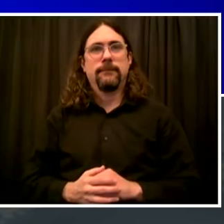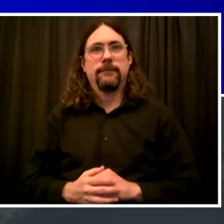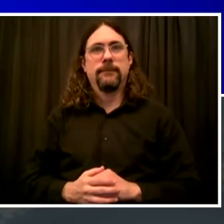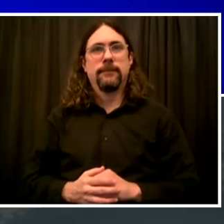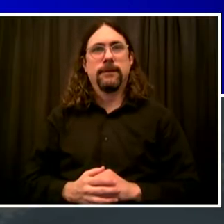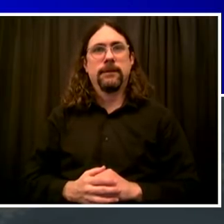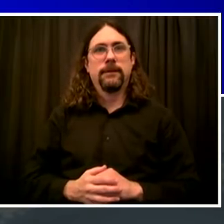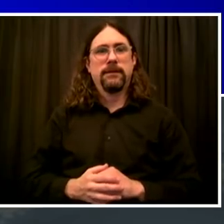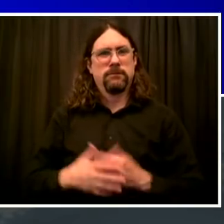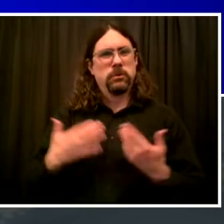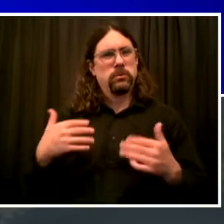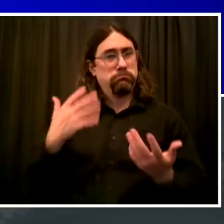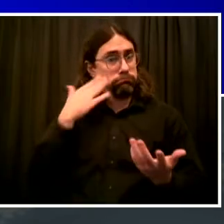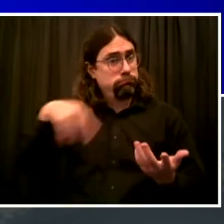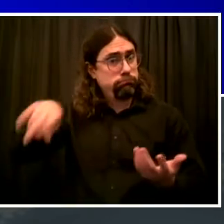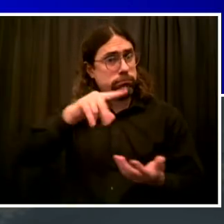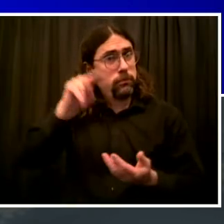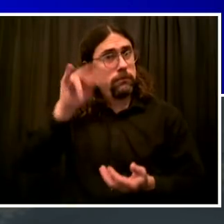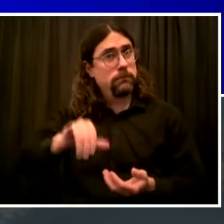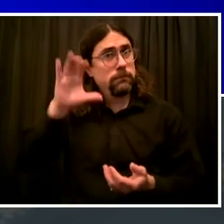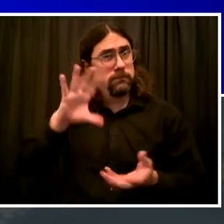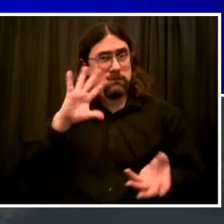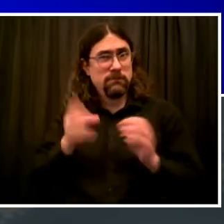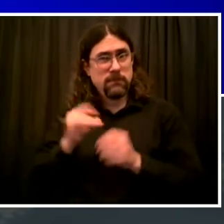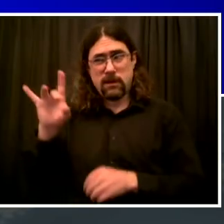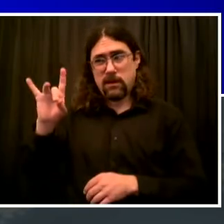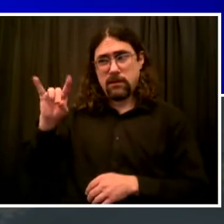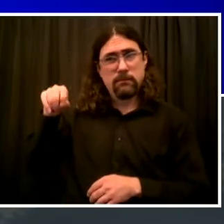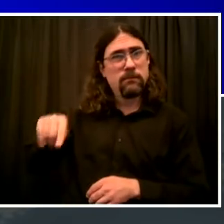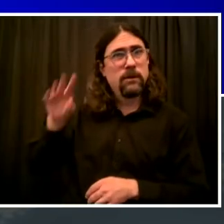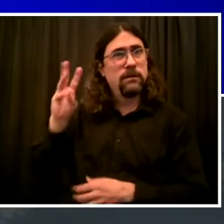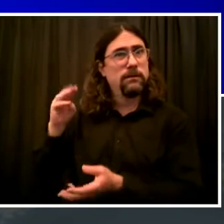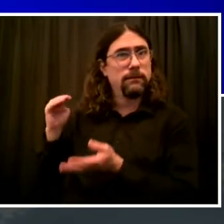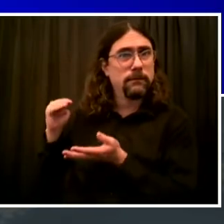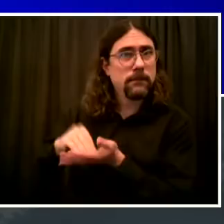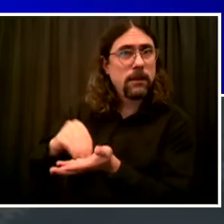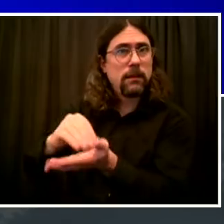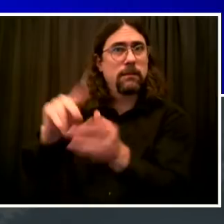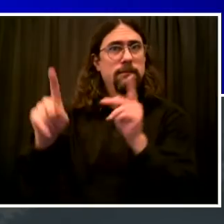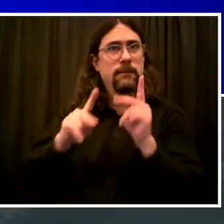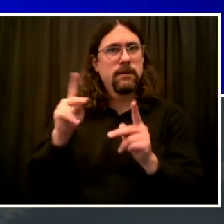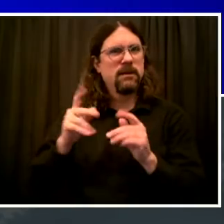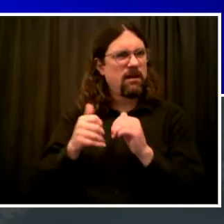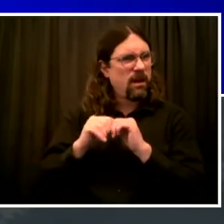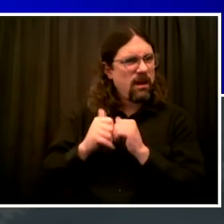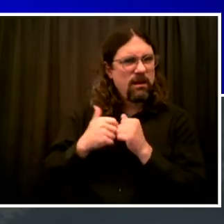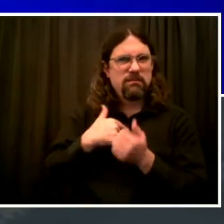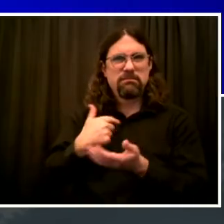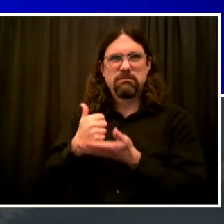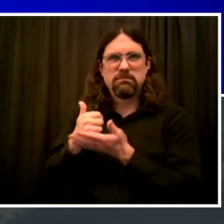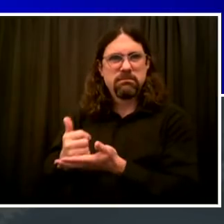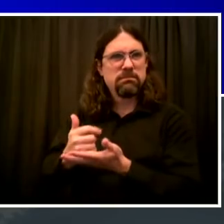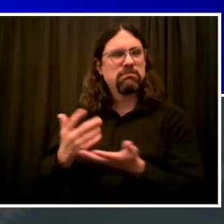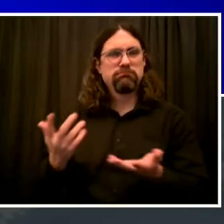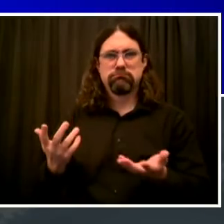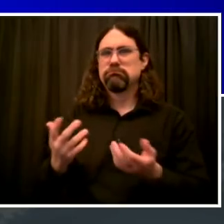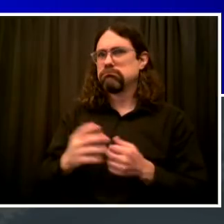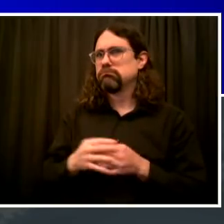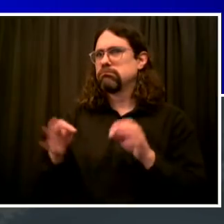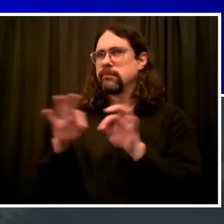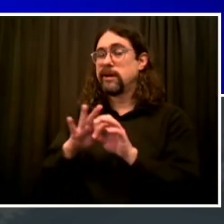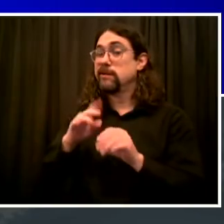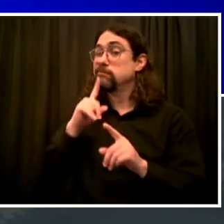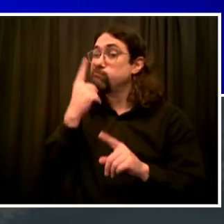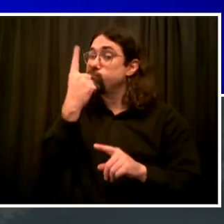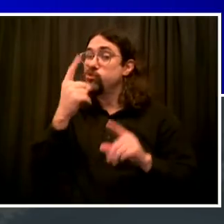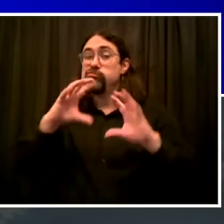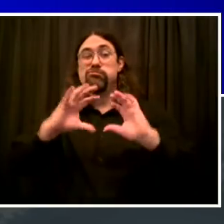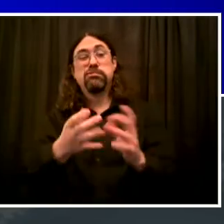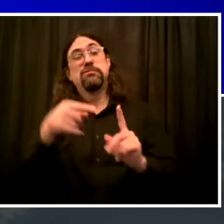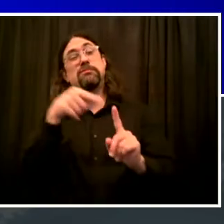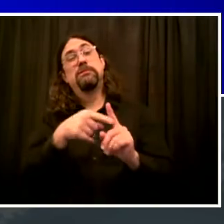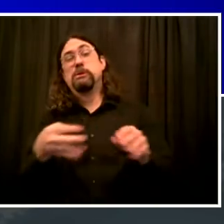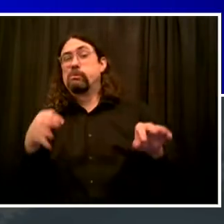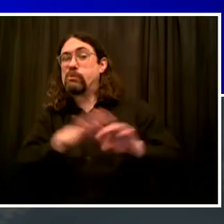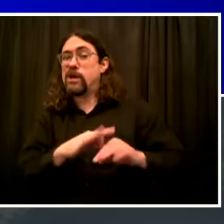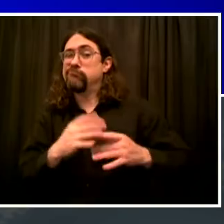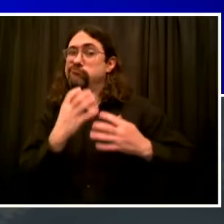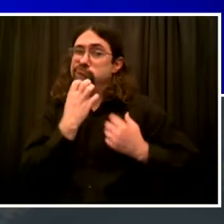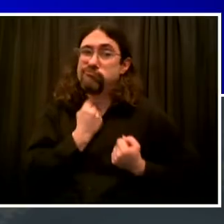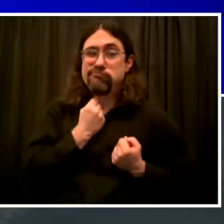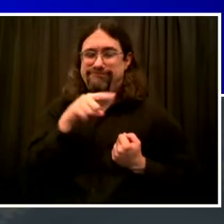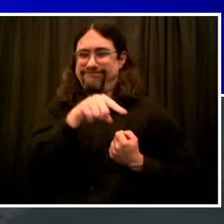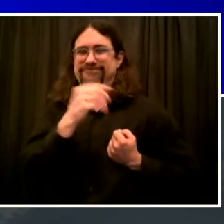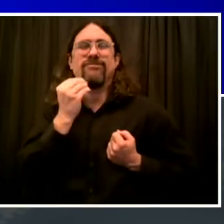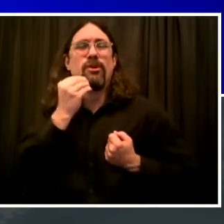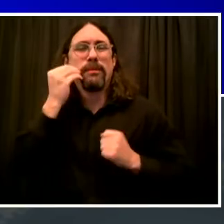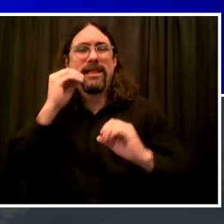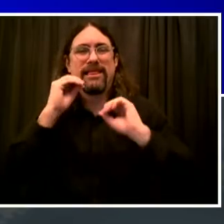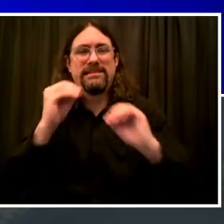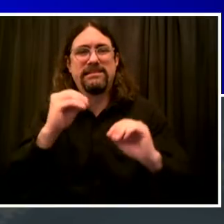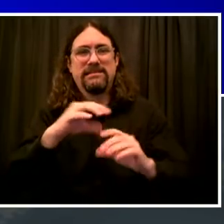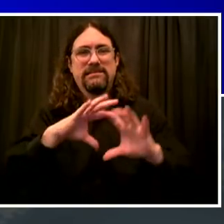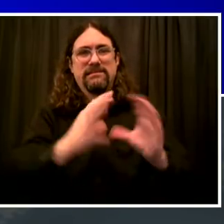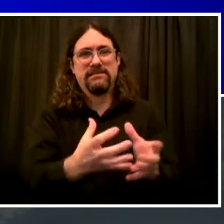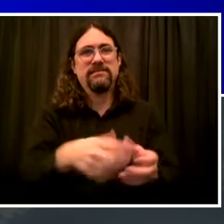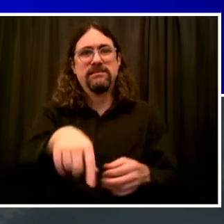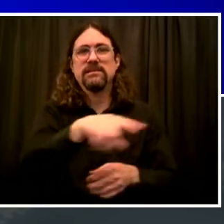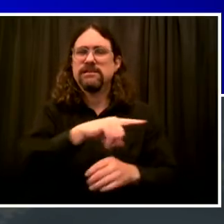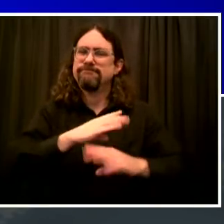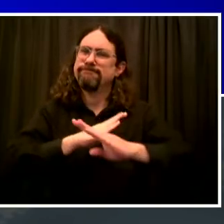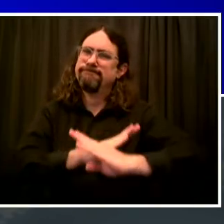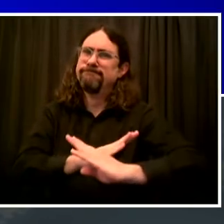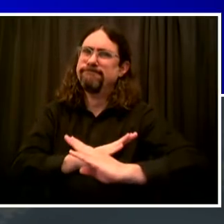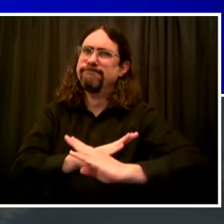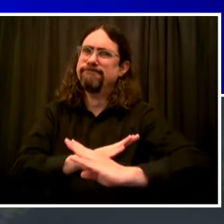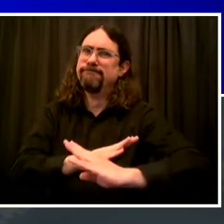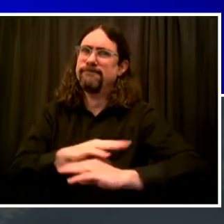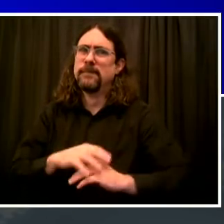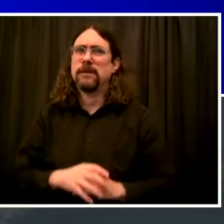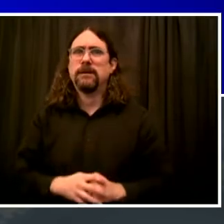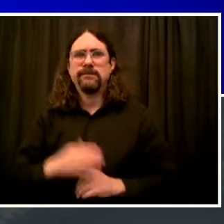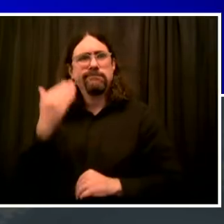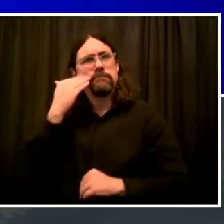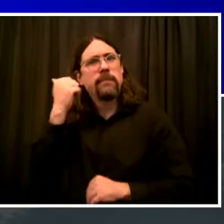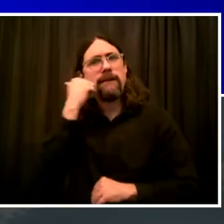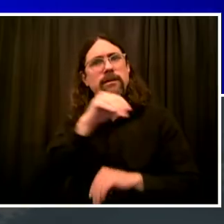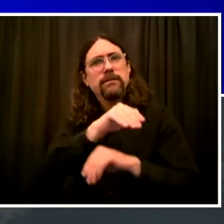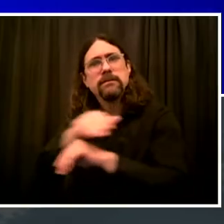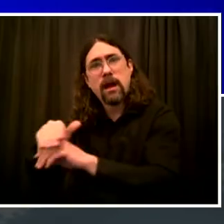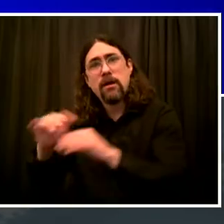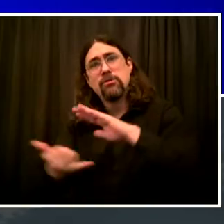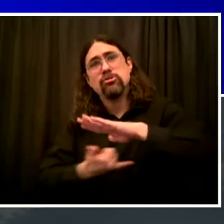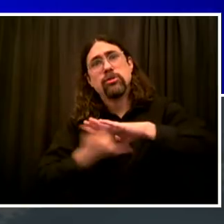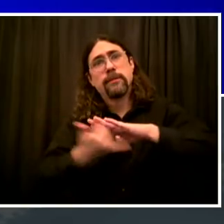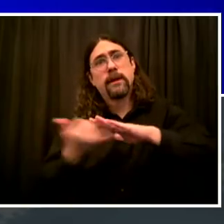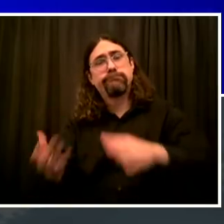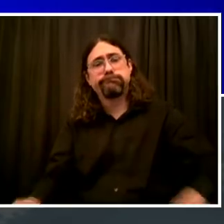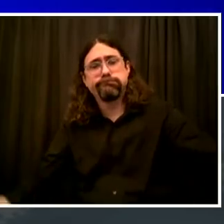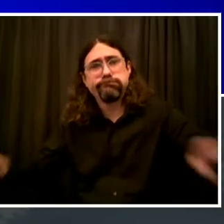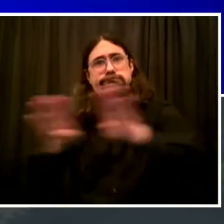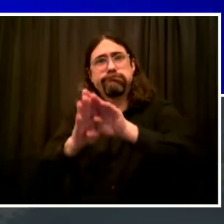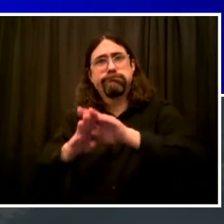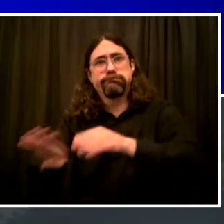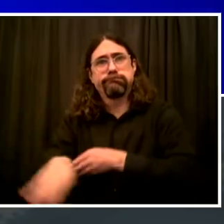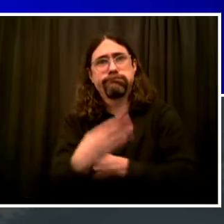EAH CANEVD ERY